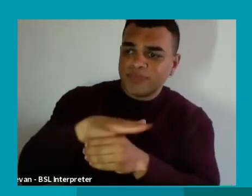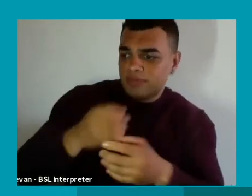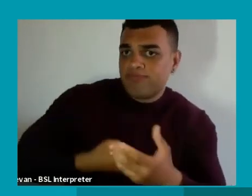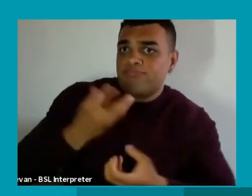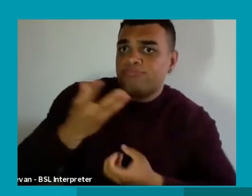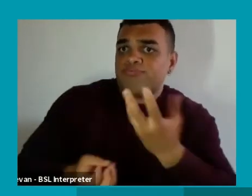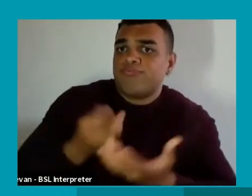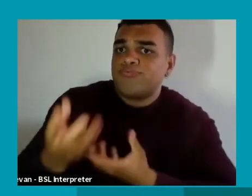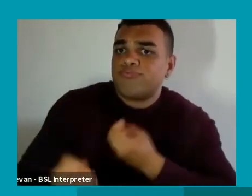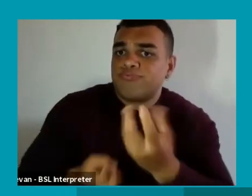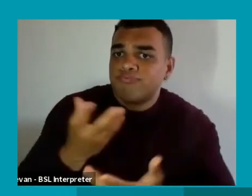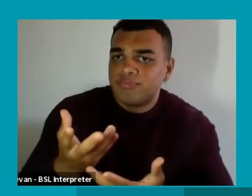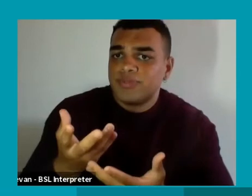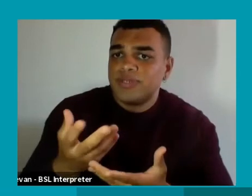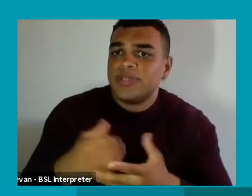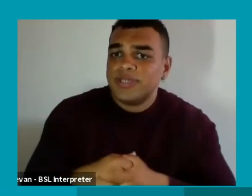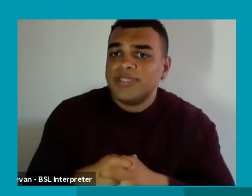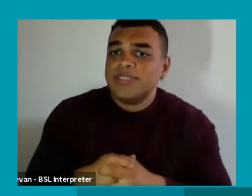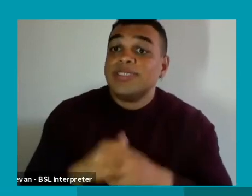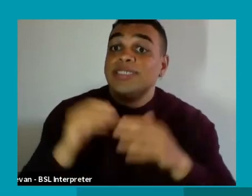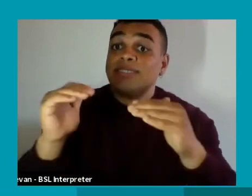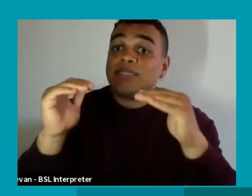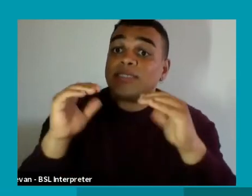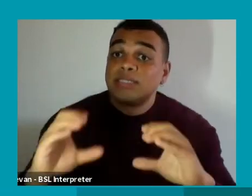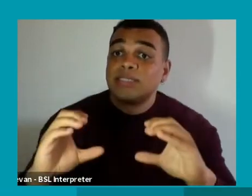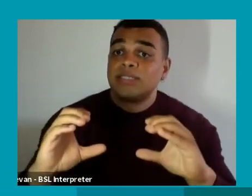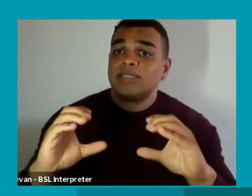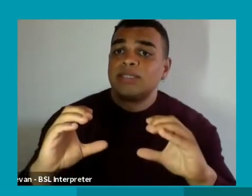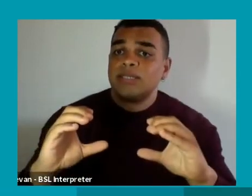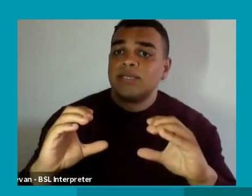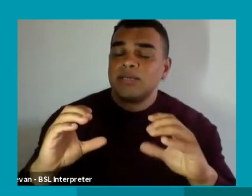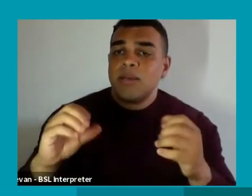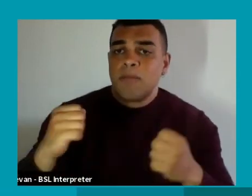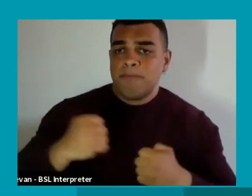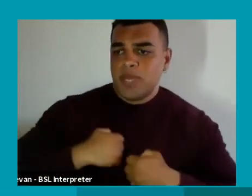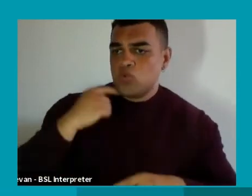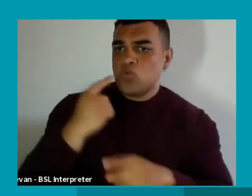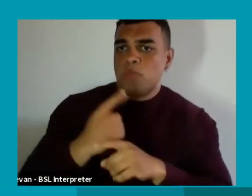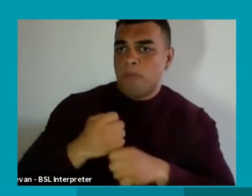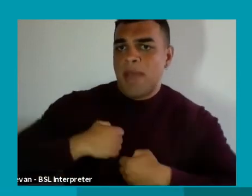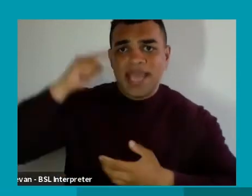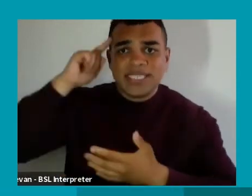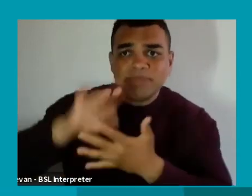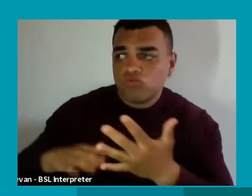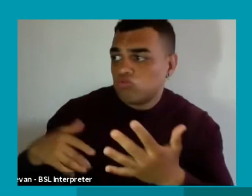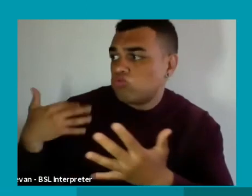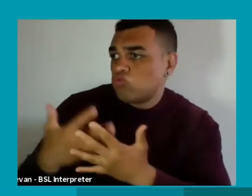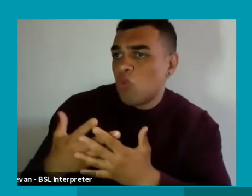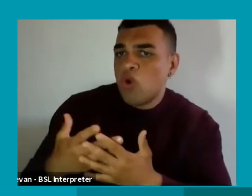you can talk about the experience that you have, what's going to make the employer's life easier. That's the bit you focus on there, and then paragraph four is